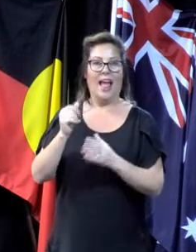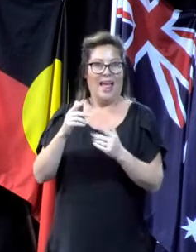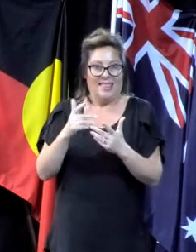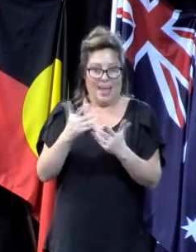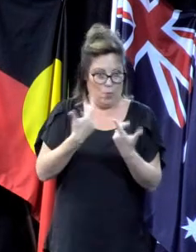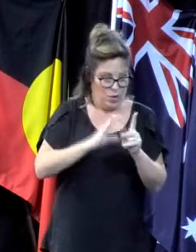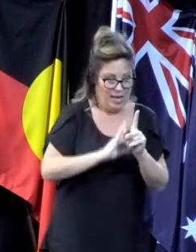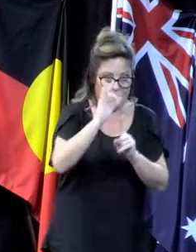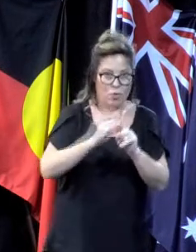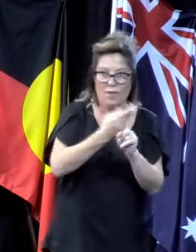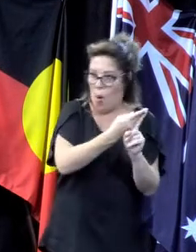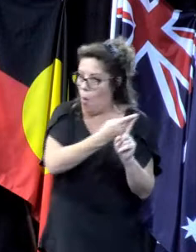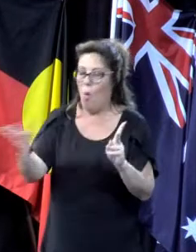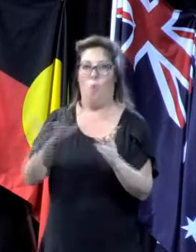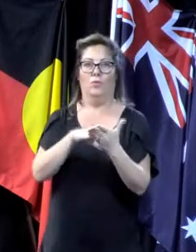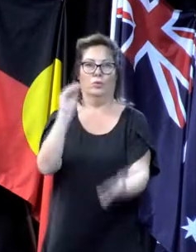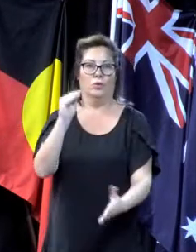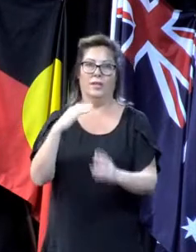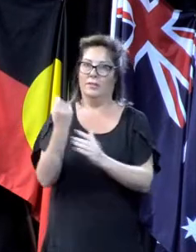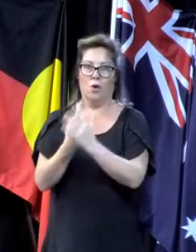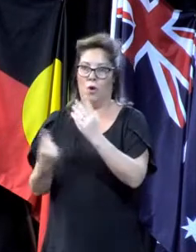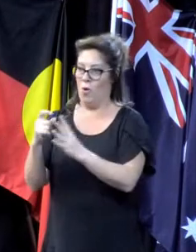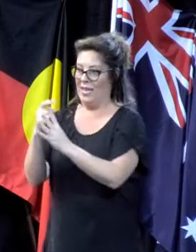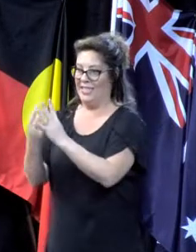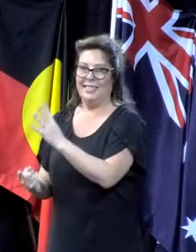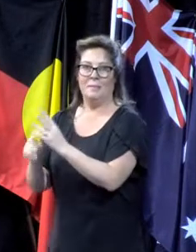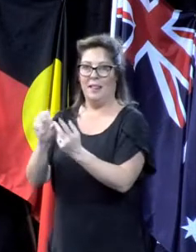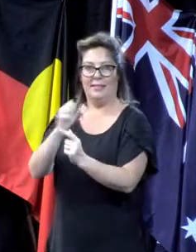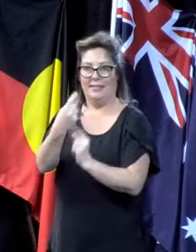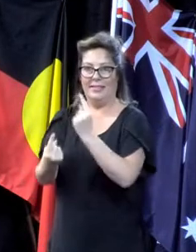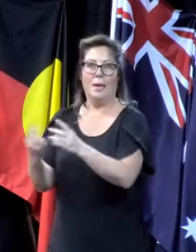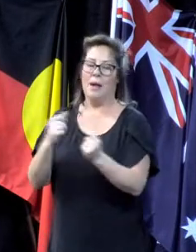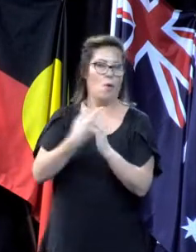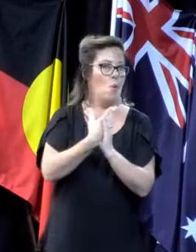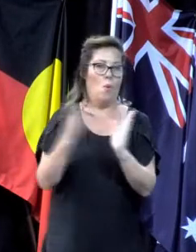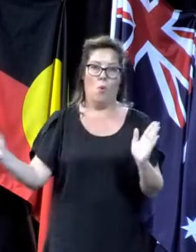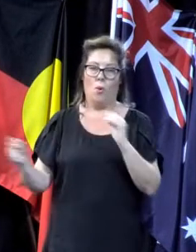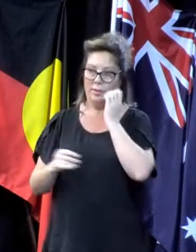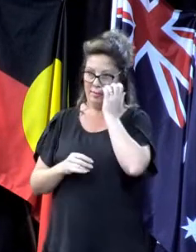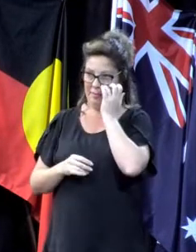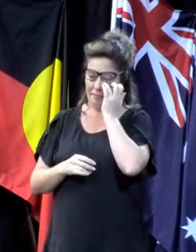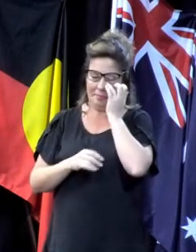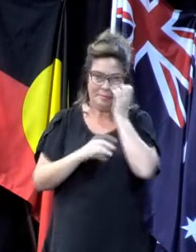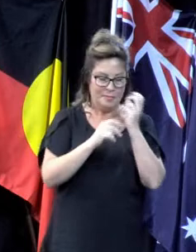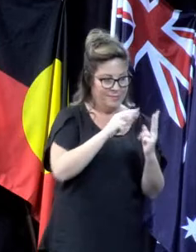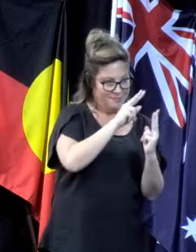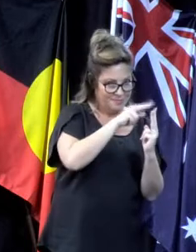OK, Ms. Morris and Ms. Kauppila are both nodding. I'll start with you, Ms. Morris, in your role as acting regional,